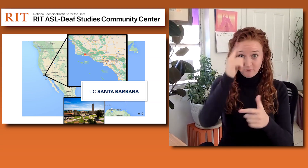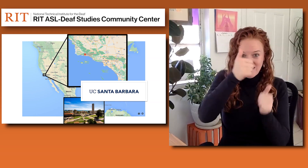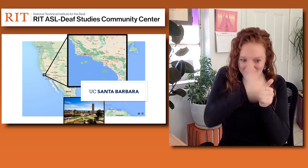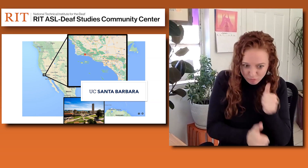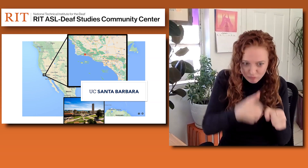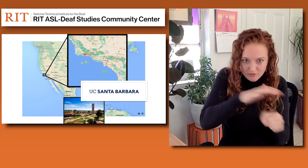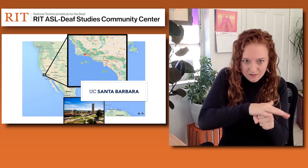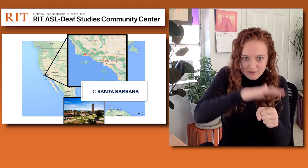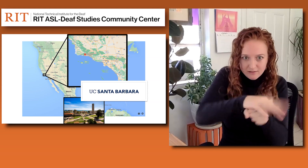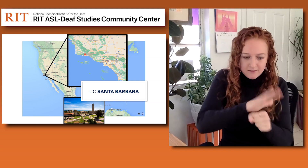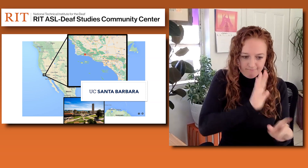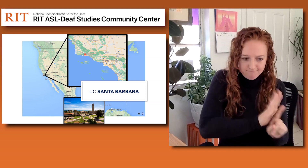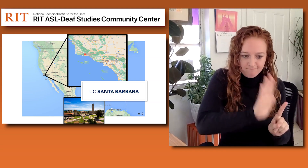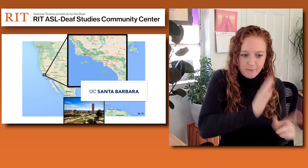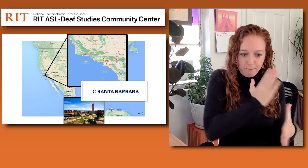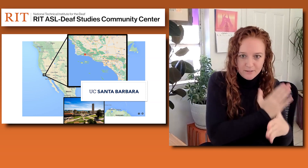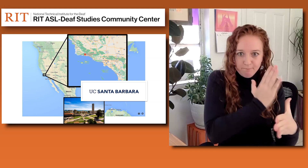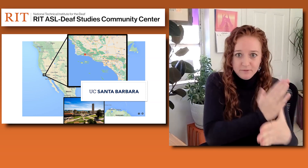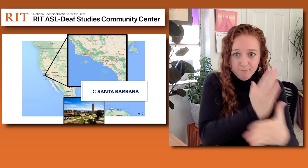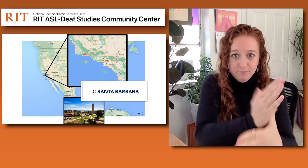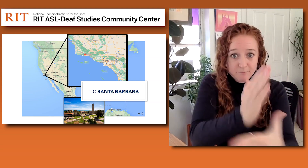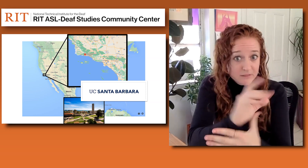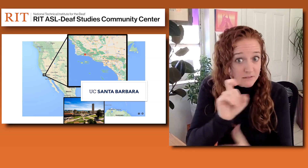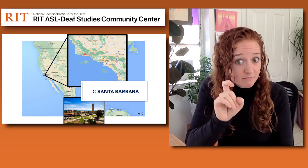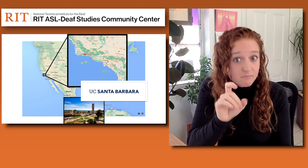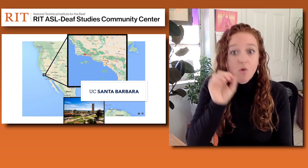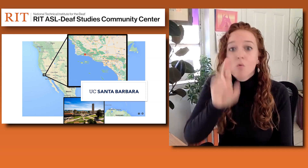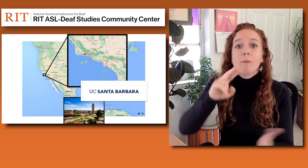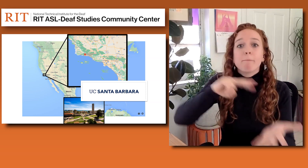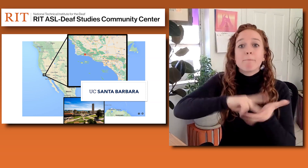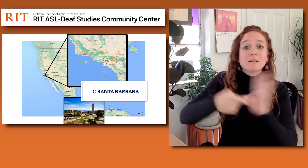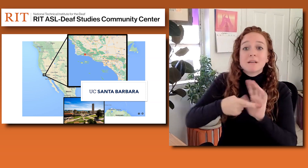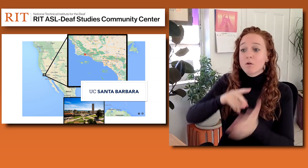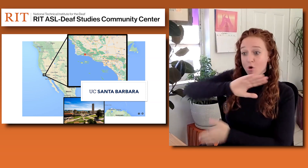Are we splitting something in half? Are we dividing something,